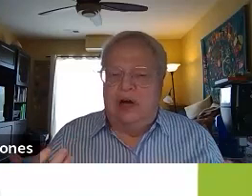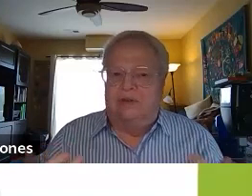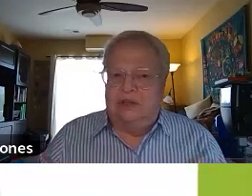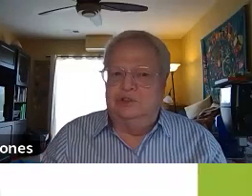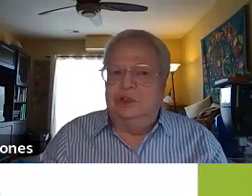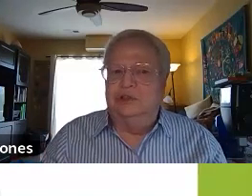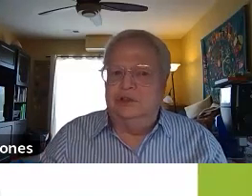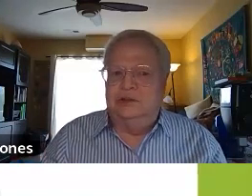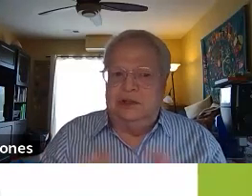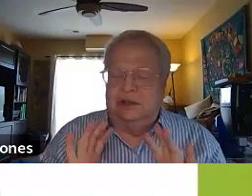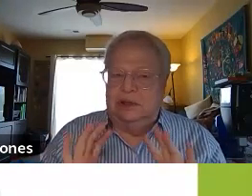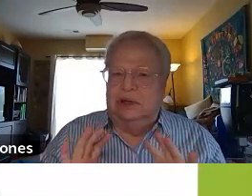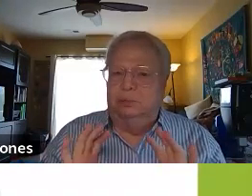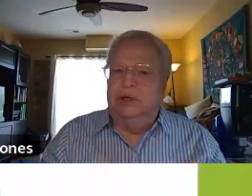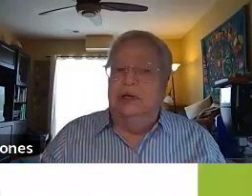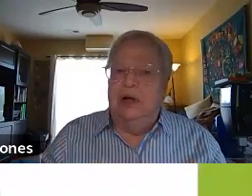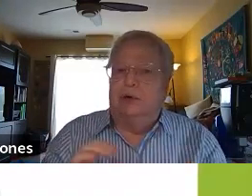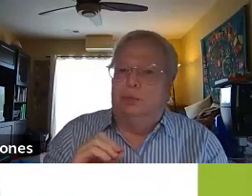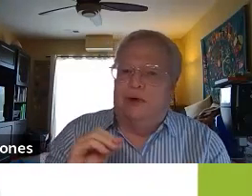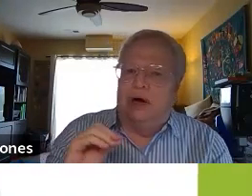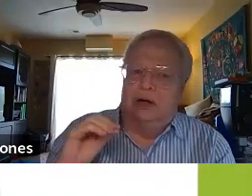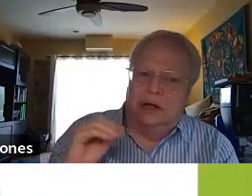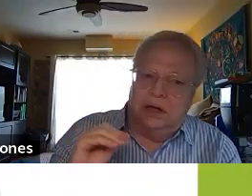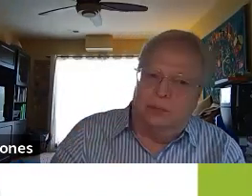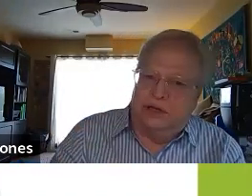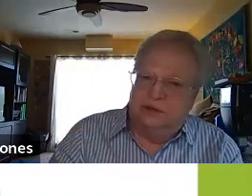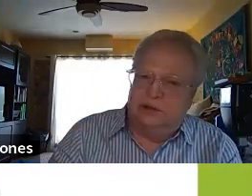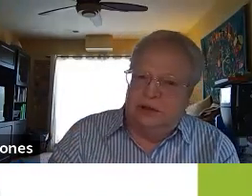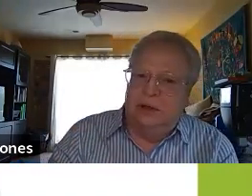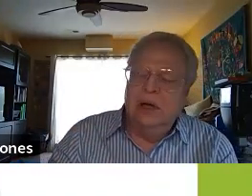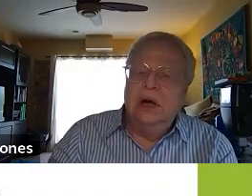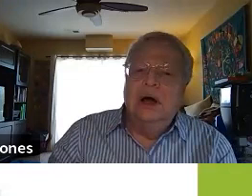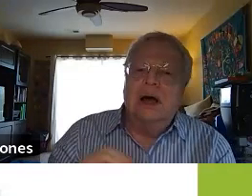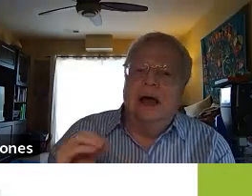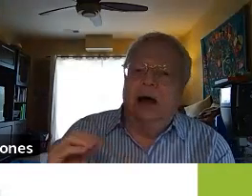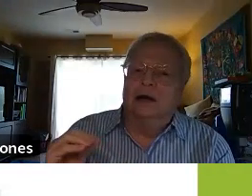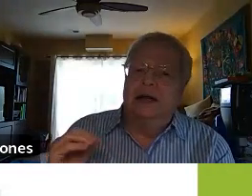have a consistency in being able to provide an accommodation.